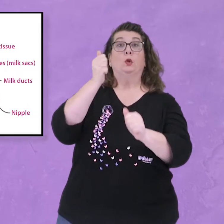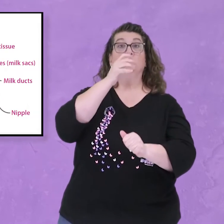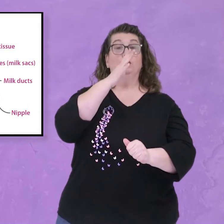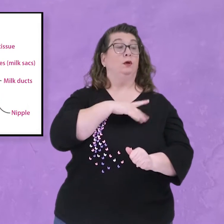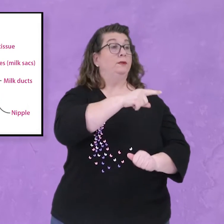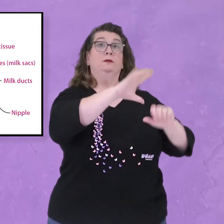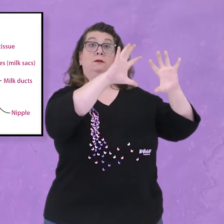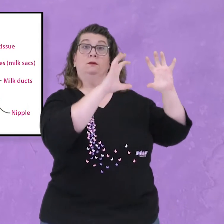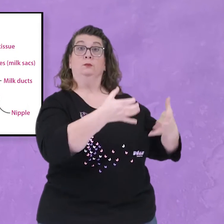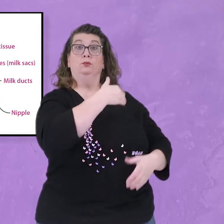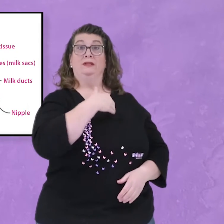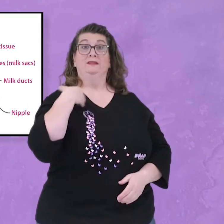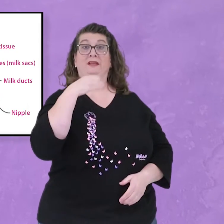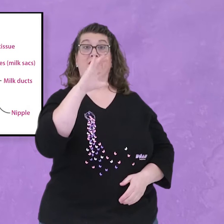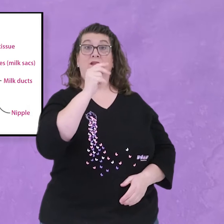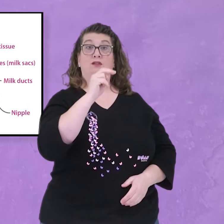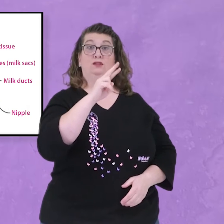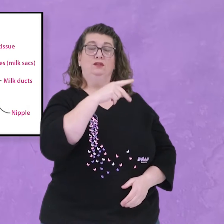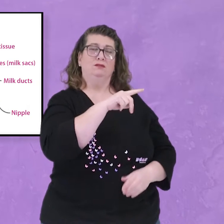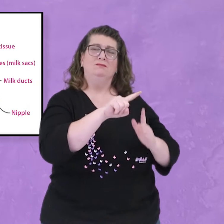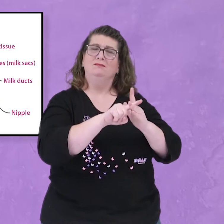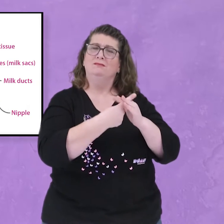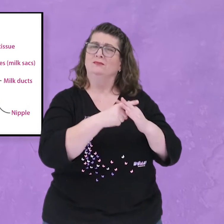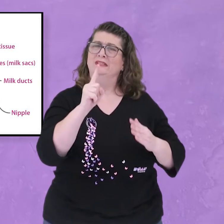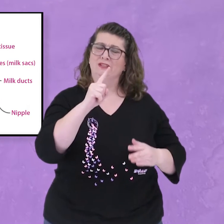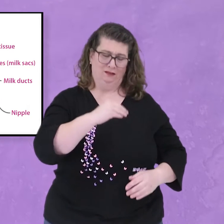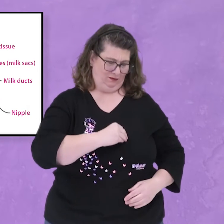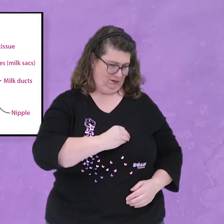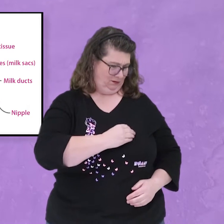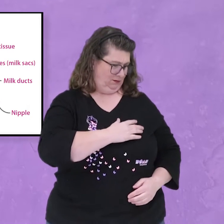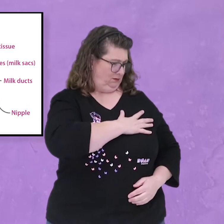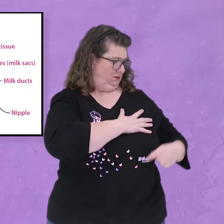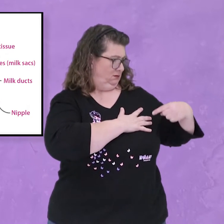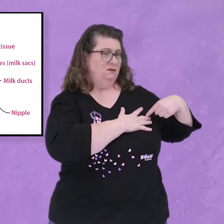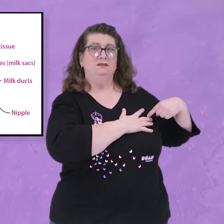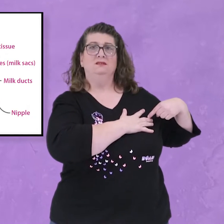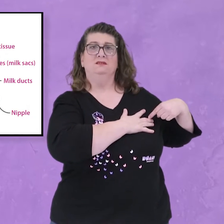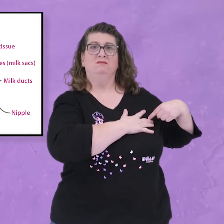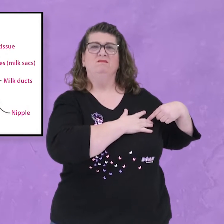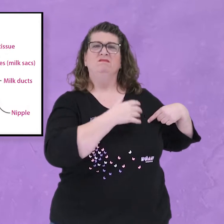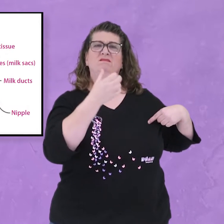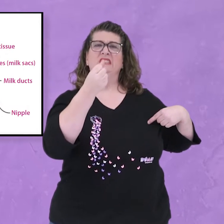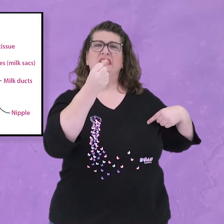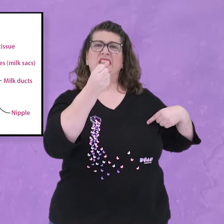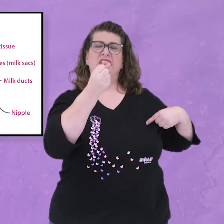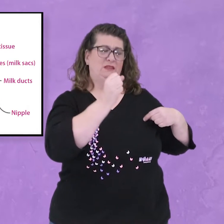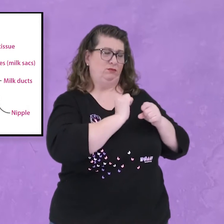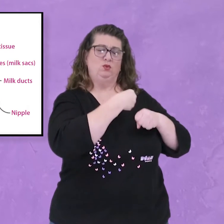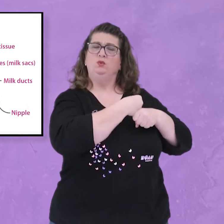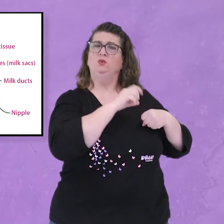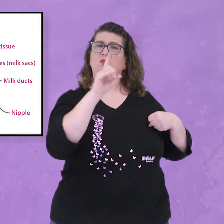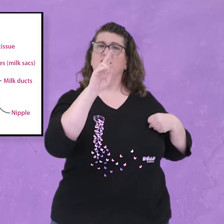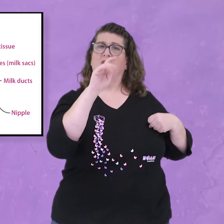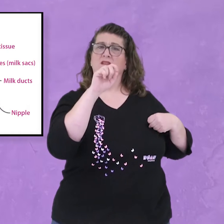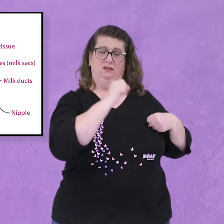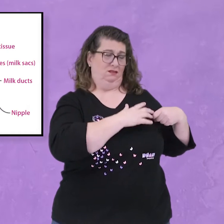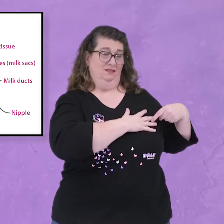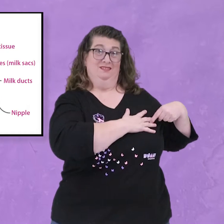In women, breast cancer begins with cells in the milk-producing ducts,